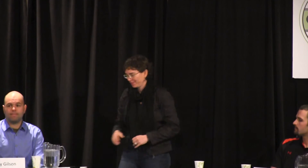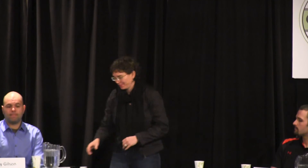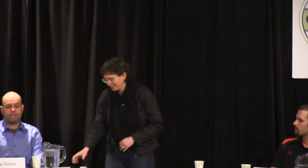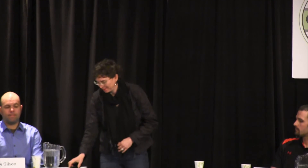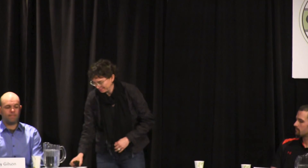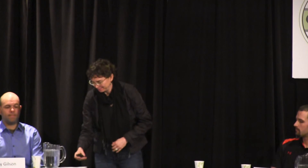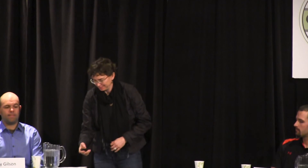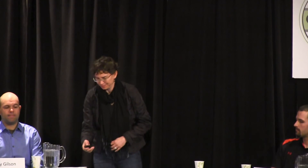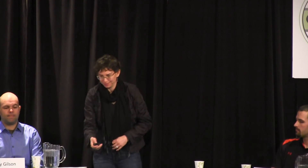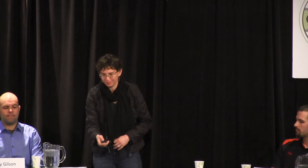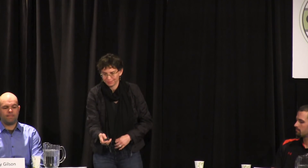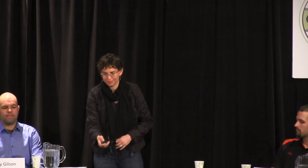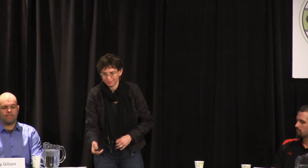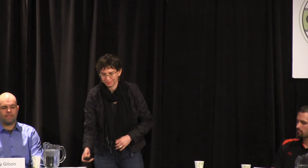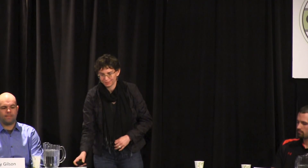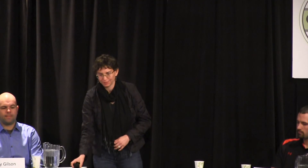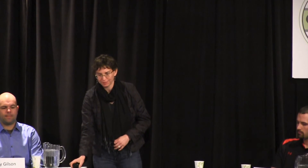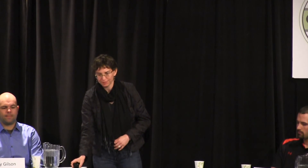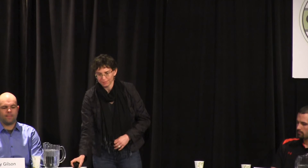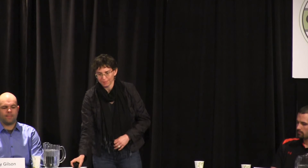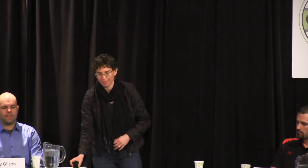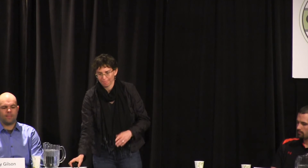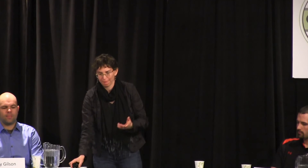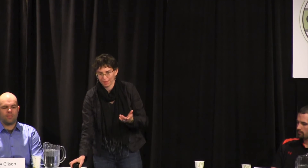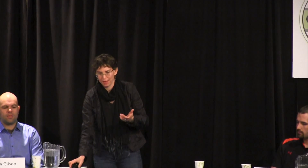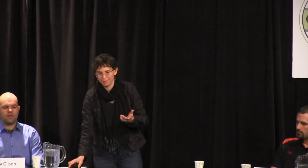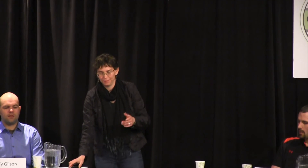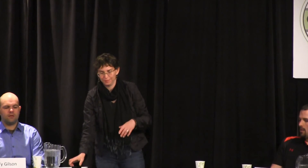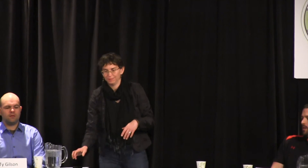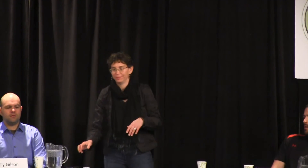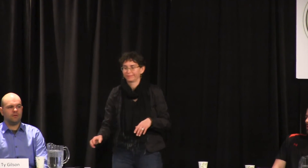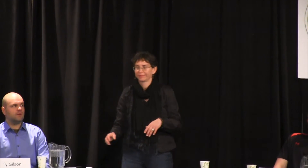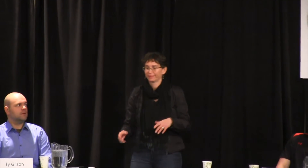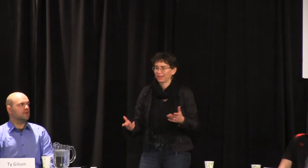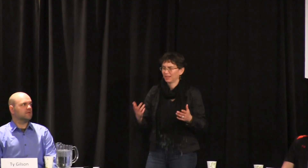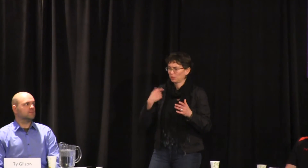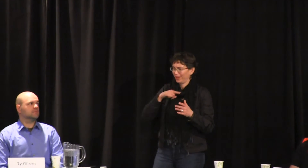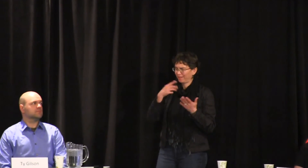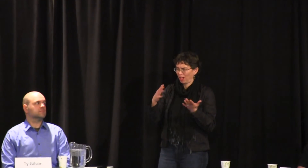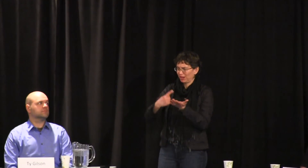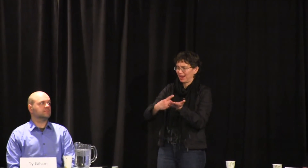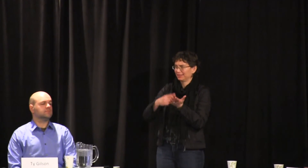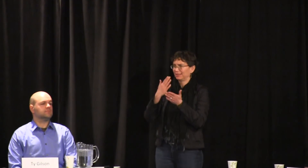That's so important during high school.